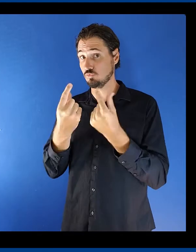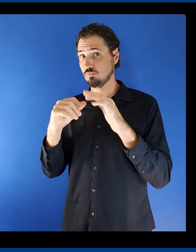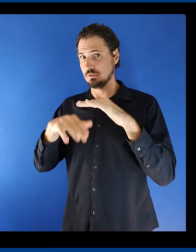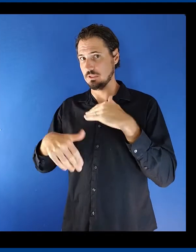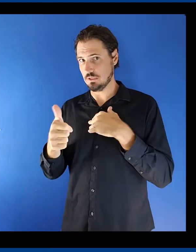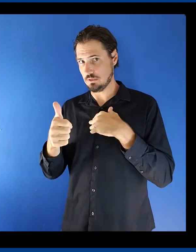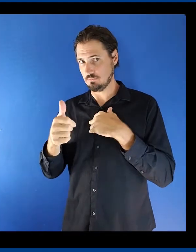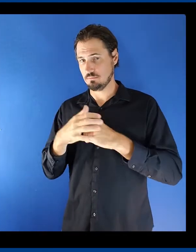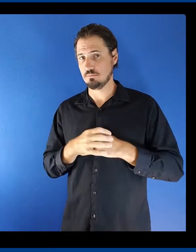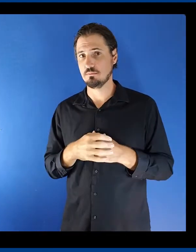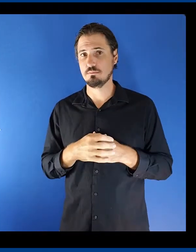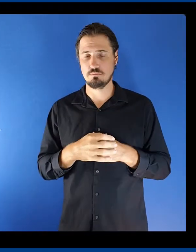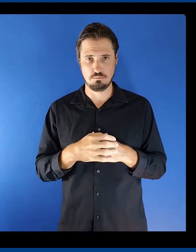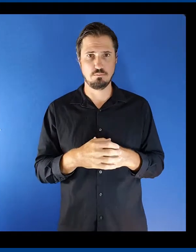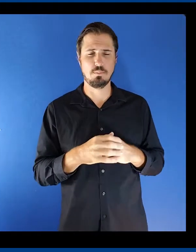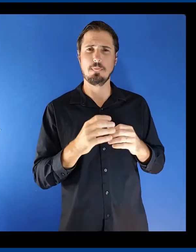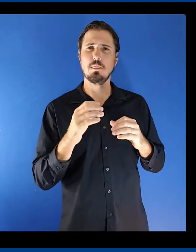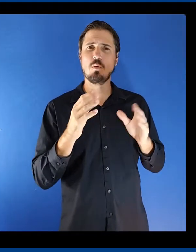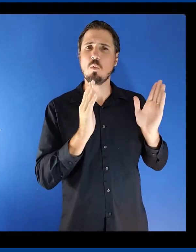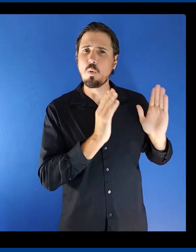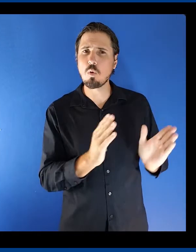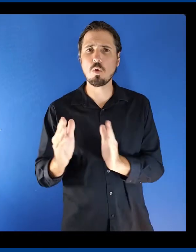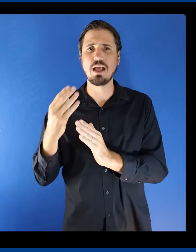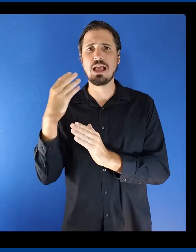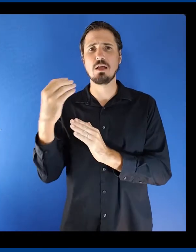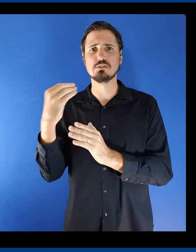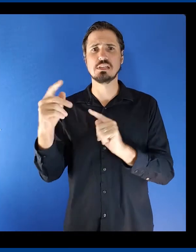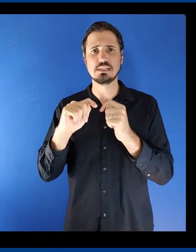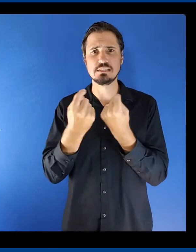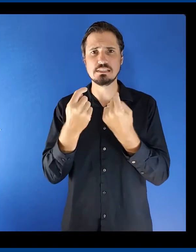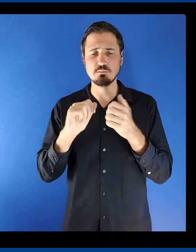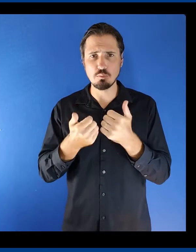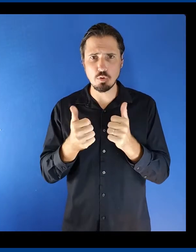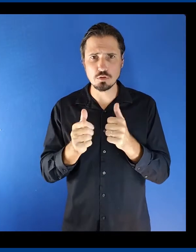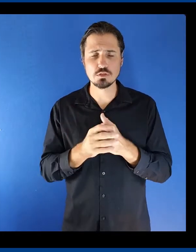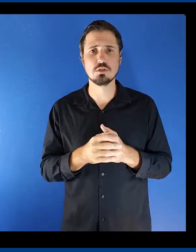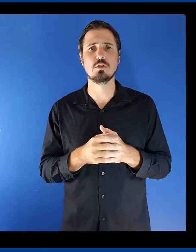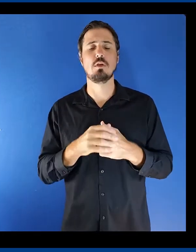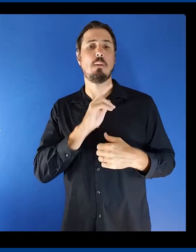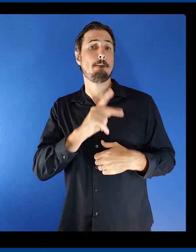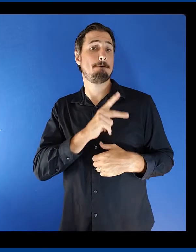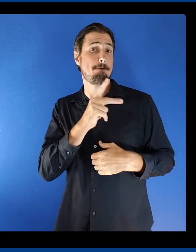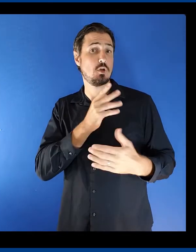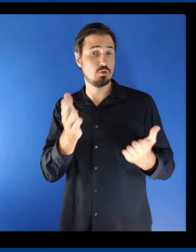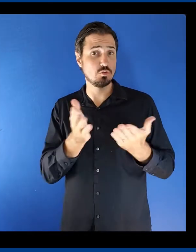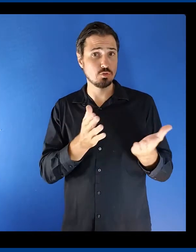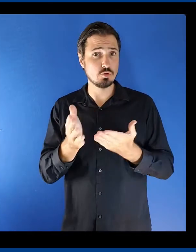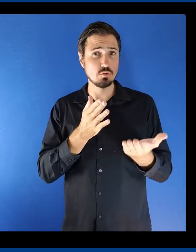Organized, outdoor team sports Personal services, such as spas